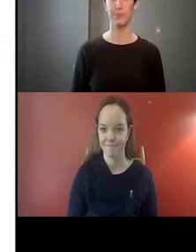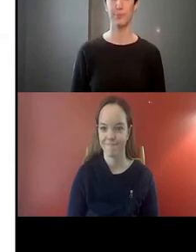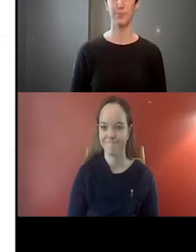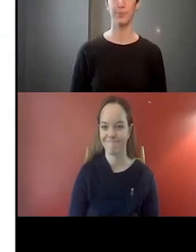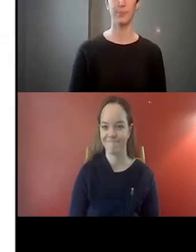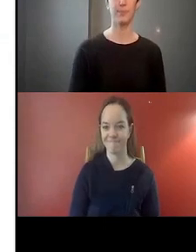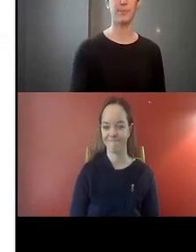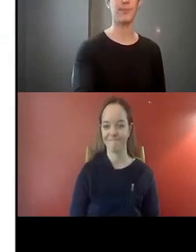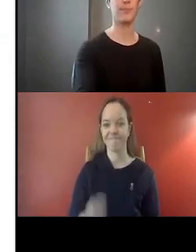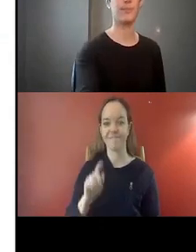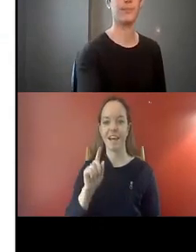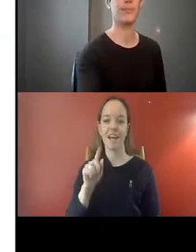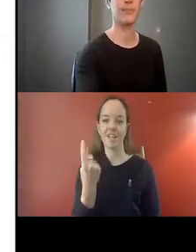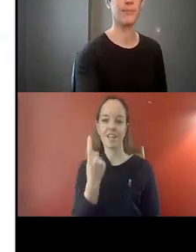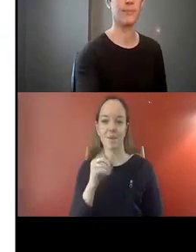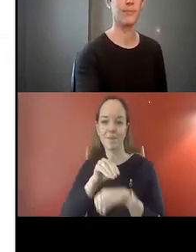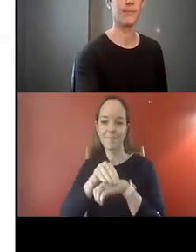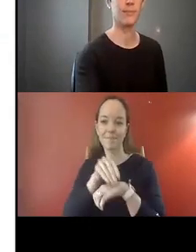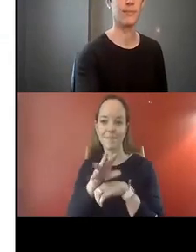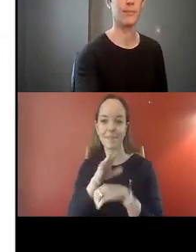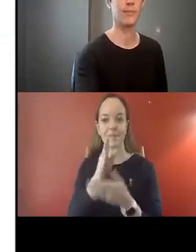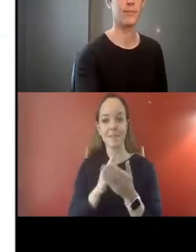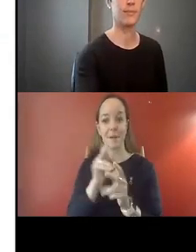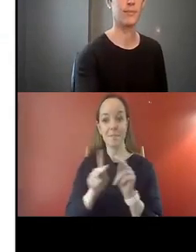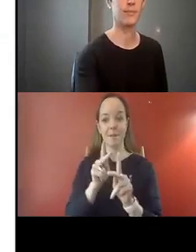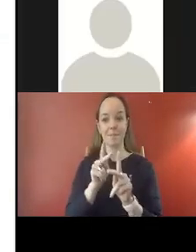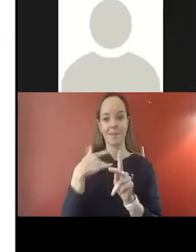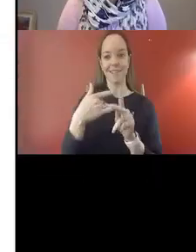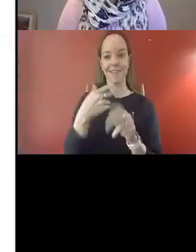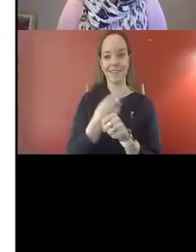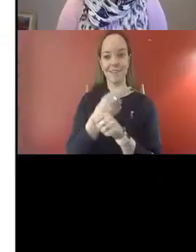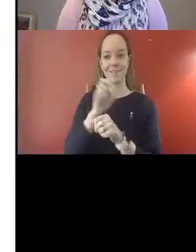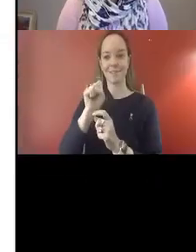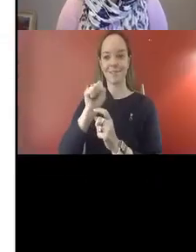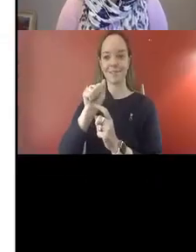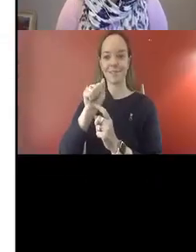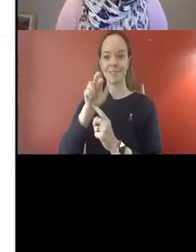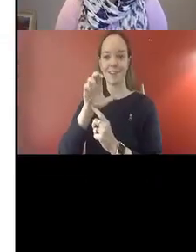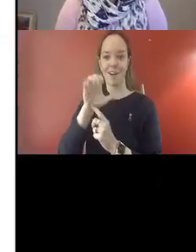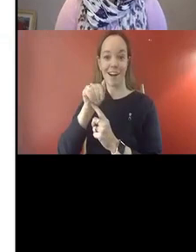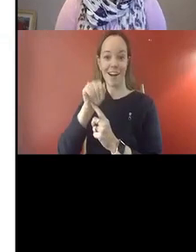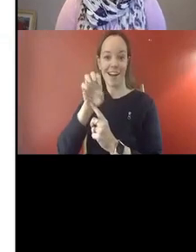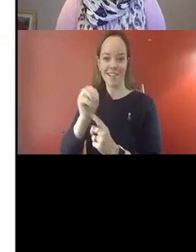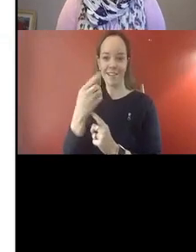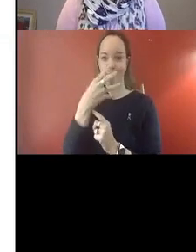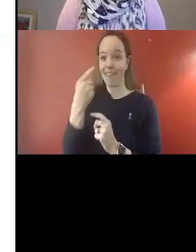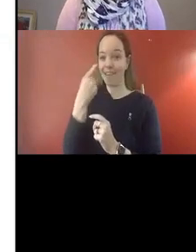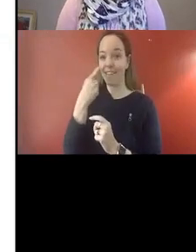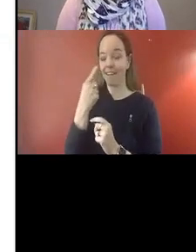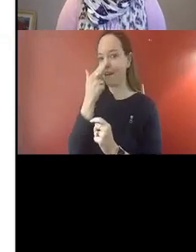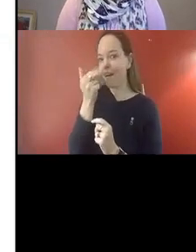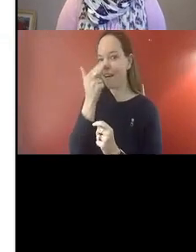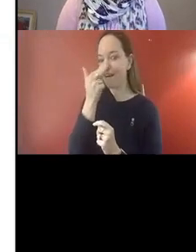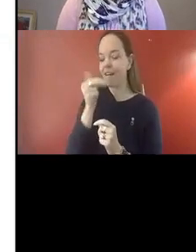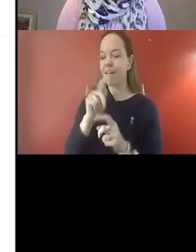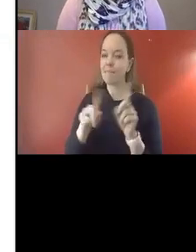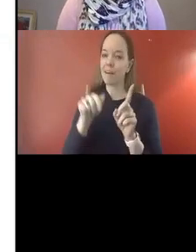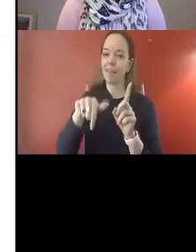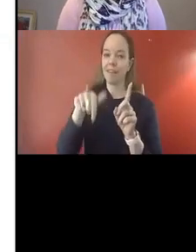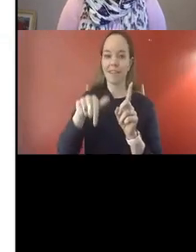on sarcasm perhaps sometimes in thinking those of you or those of us who may edge it's really funny. This is really a time on sarcasm perhaps sometimes in thinking where humor can probably be more it's really funny. This is really a time